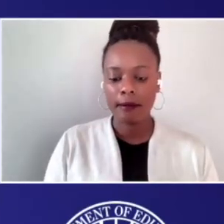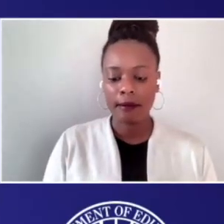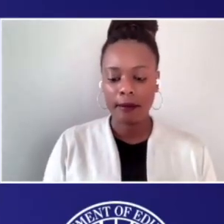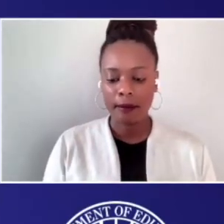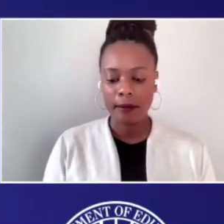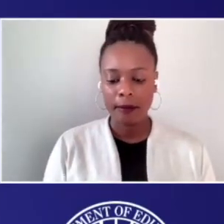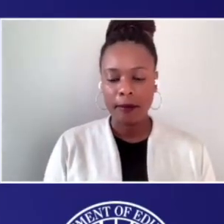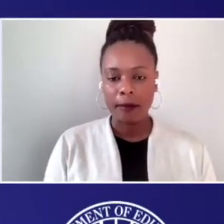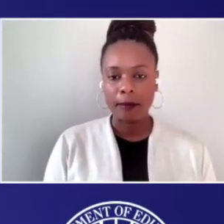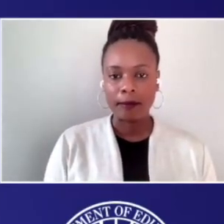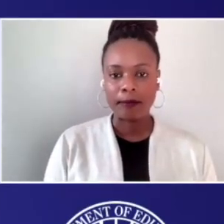Jenna?